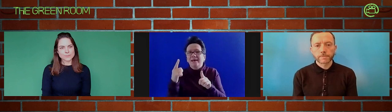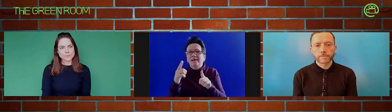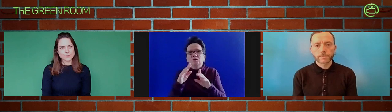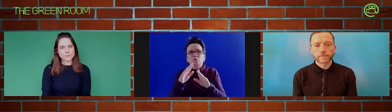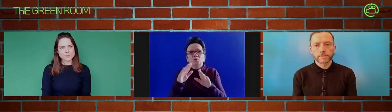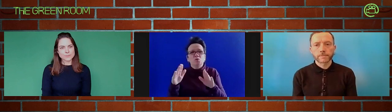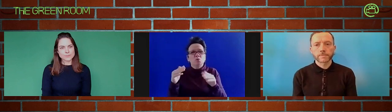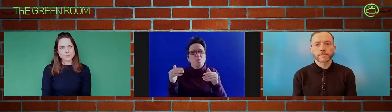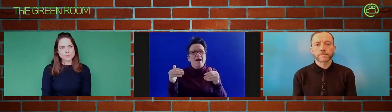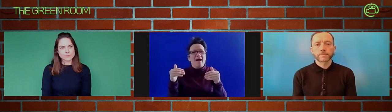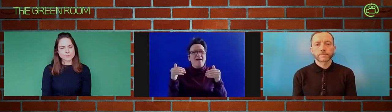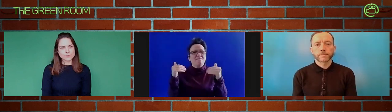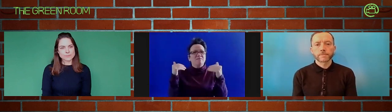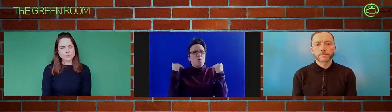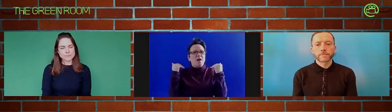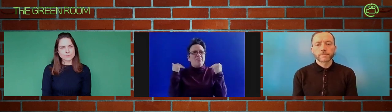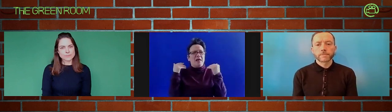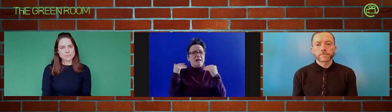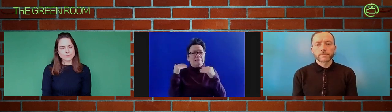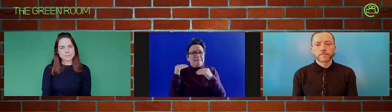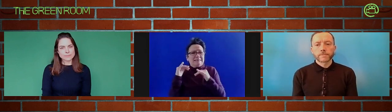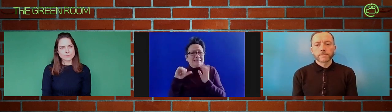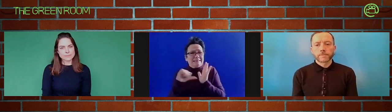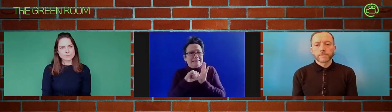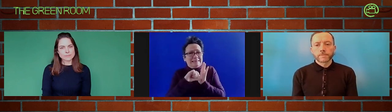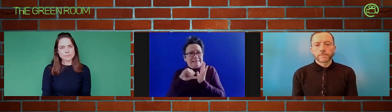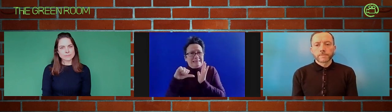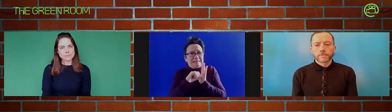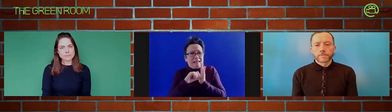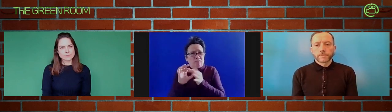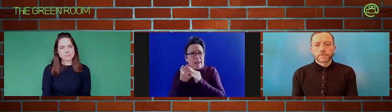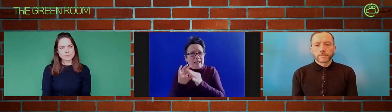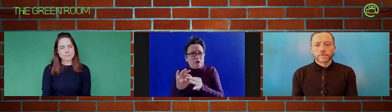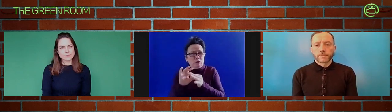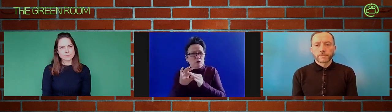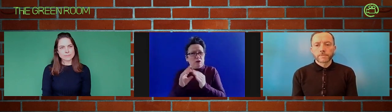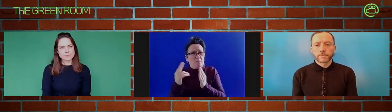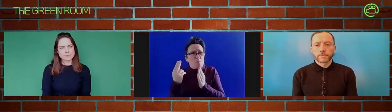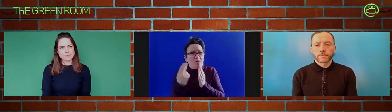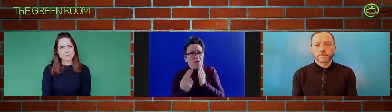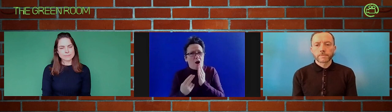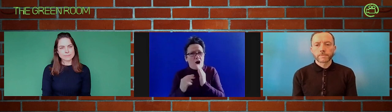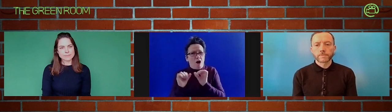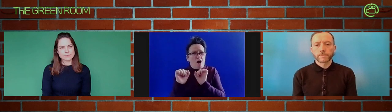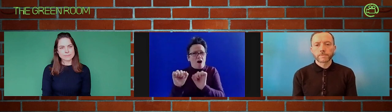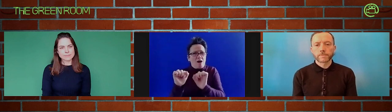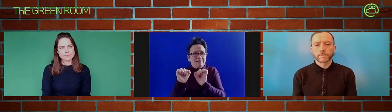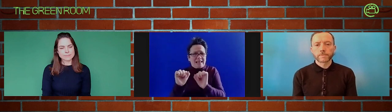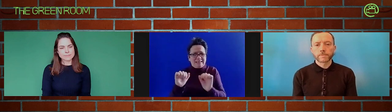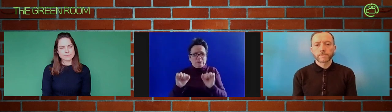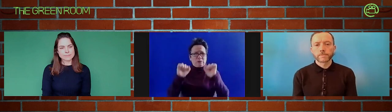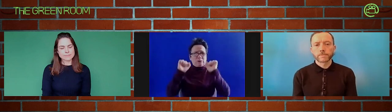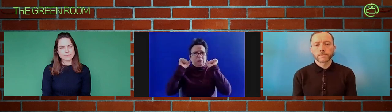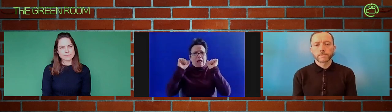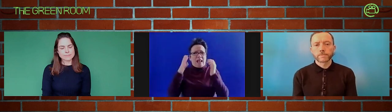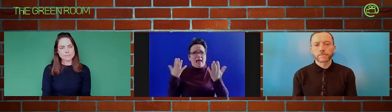with the arts as well because that's something that's taken me a while to figure out. I don't think it's